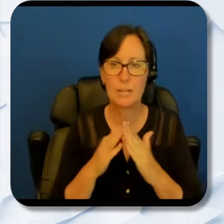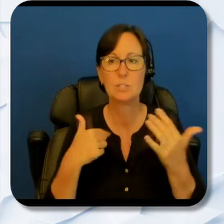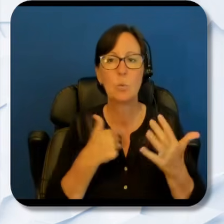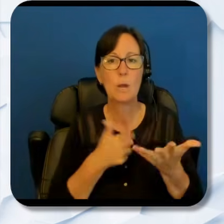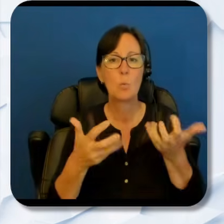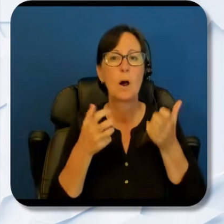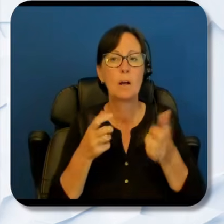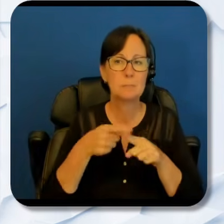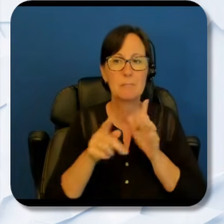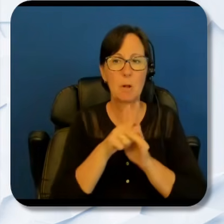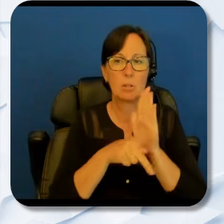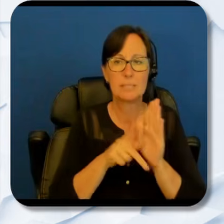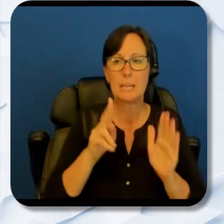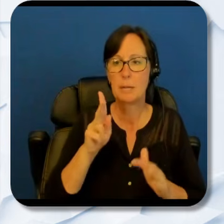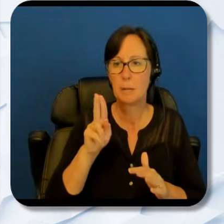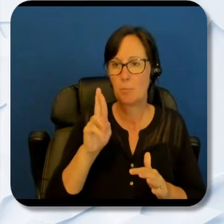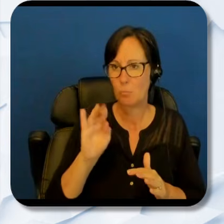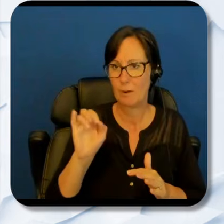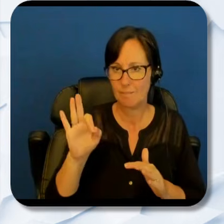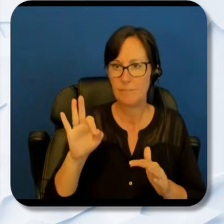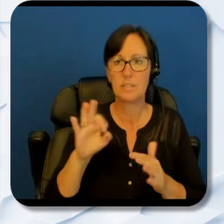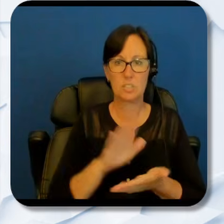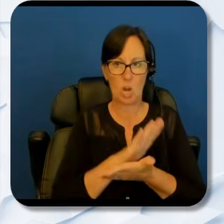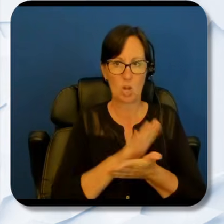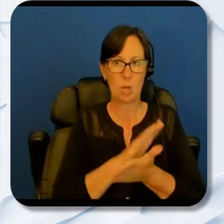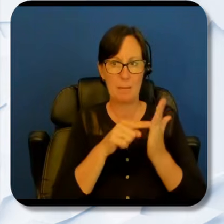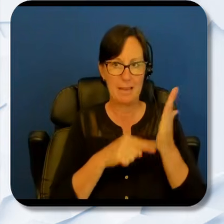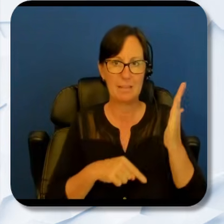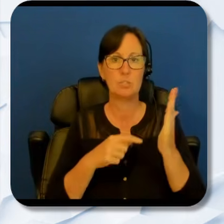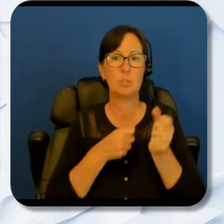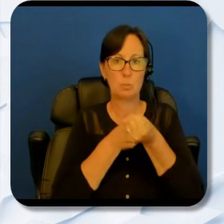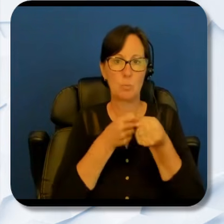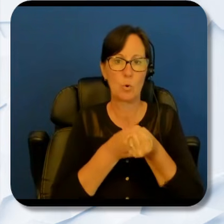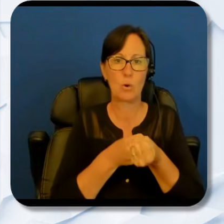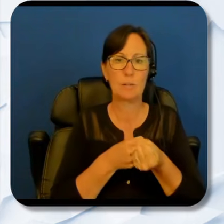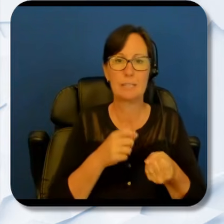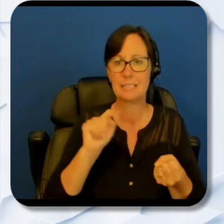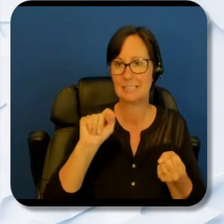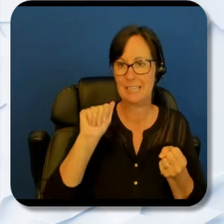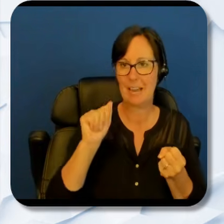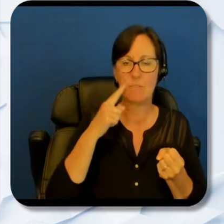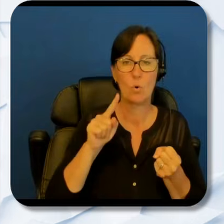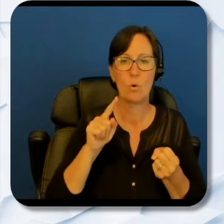policy brief-like document that will support TA, for Indigenous youth as well.